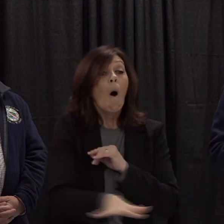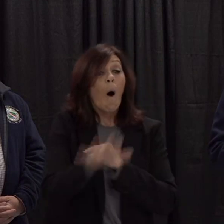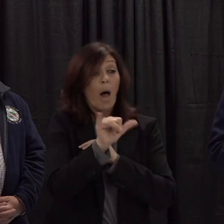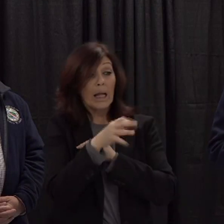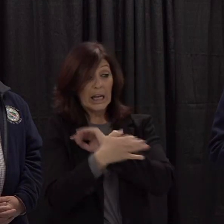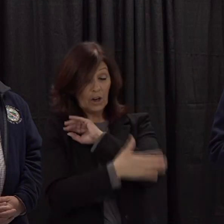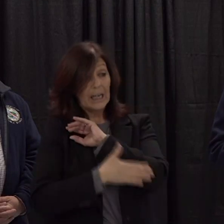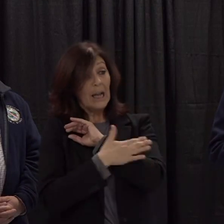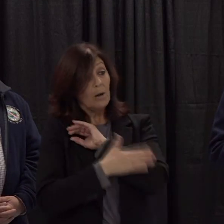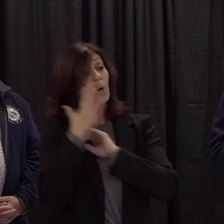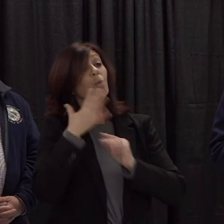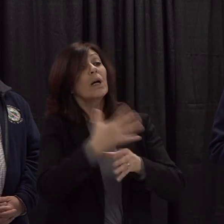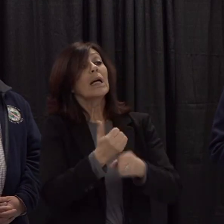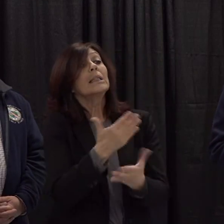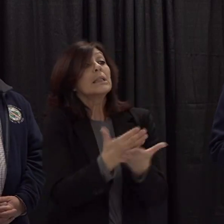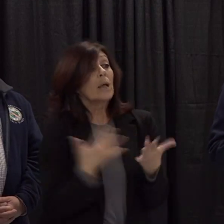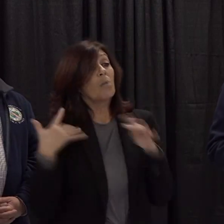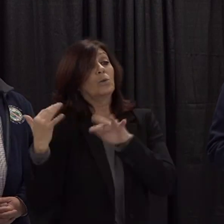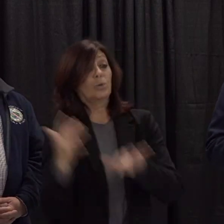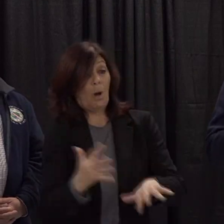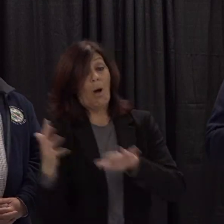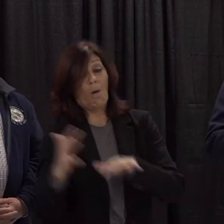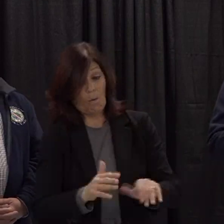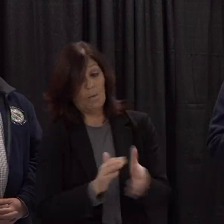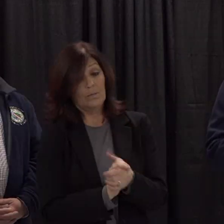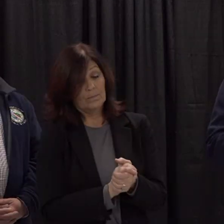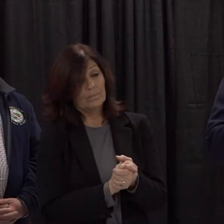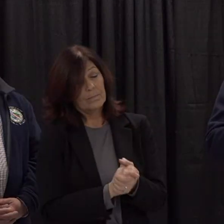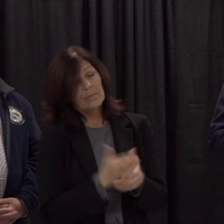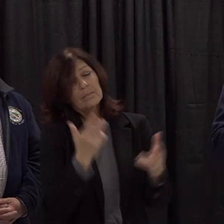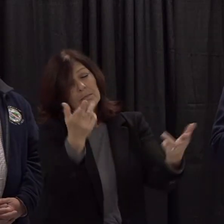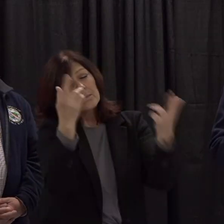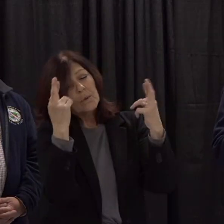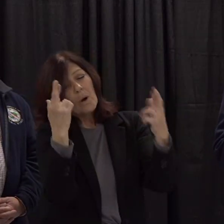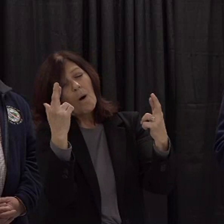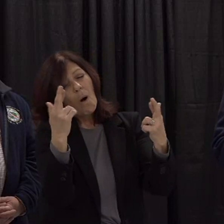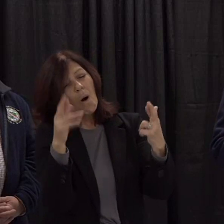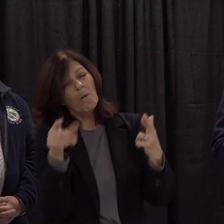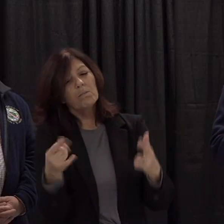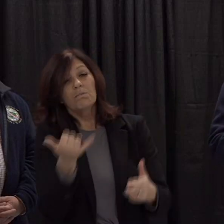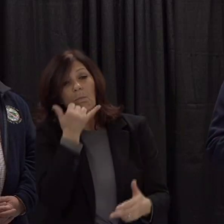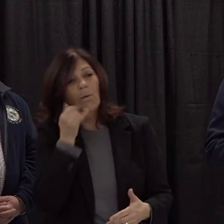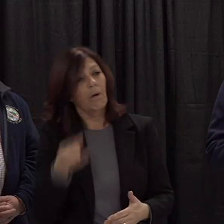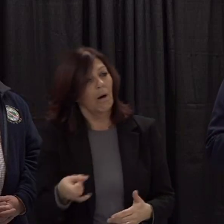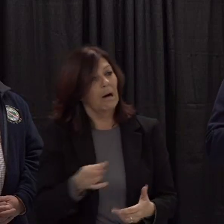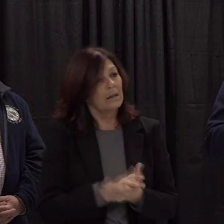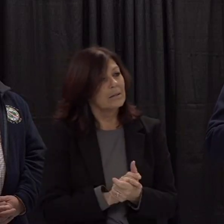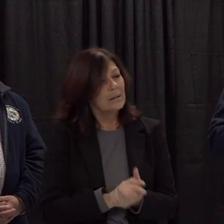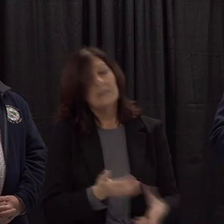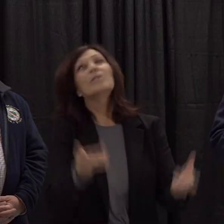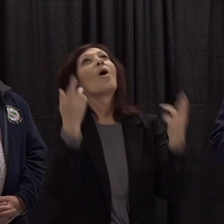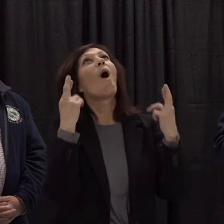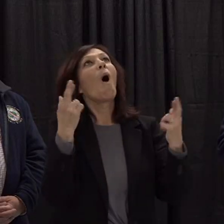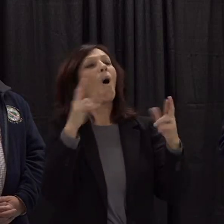to receive some snow during that period. So let's hope that this forecast is not accurate. Let's hope that this band breaks up,